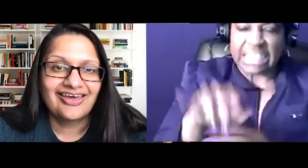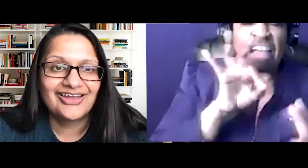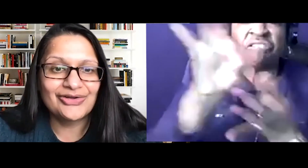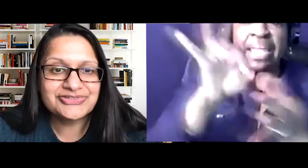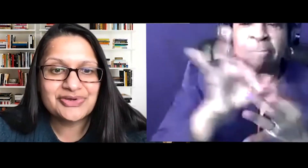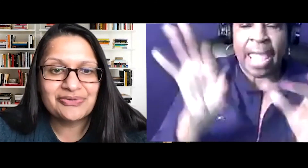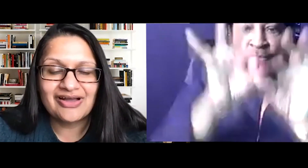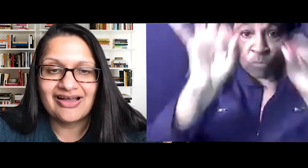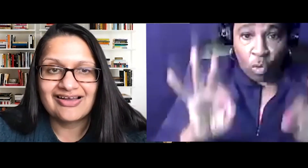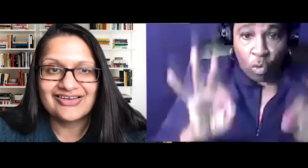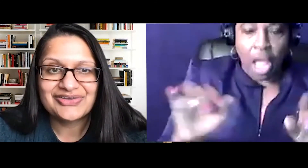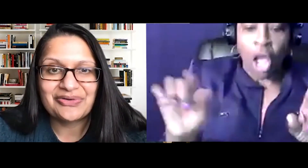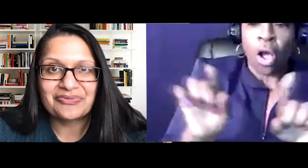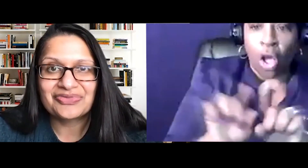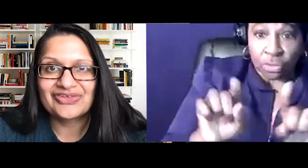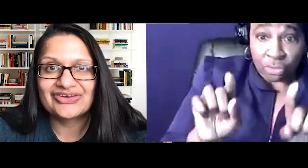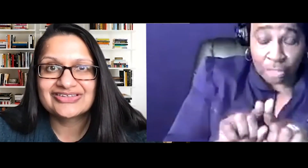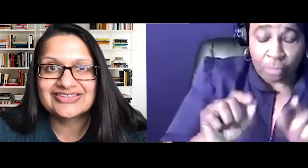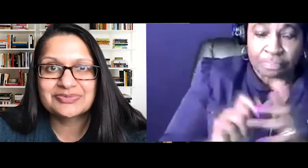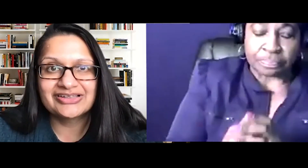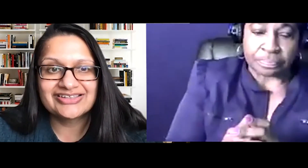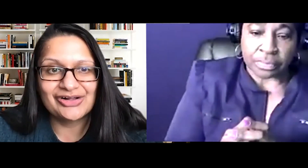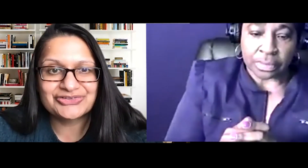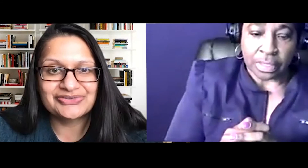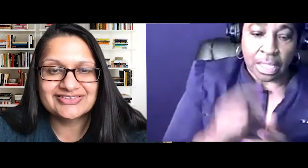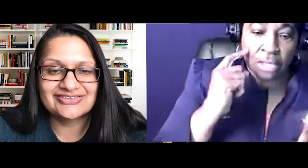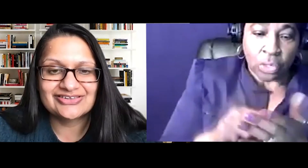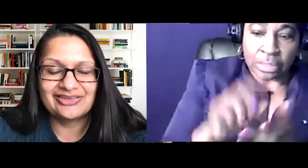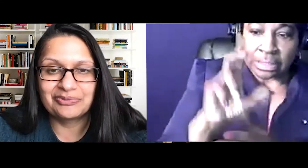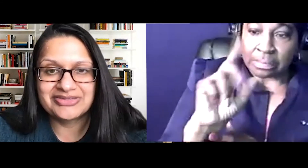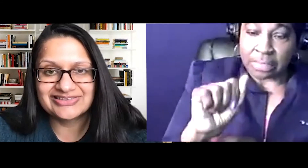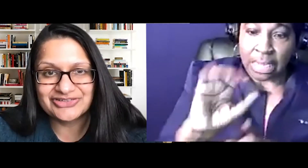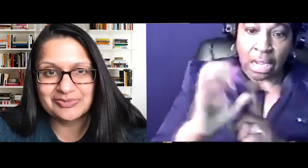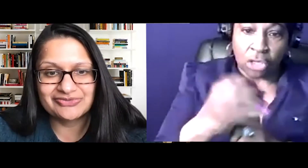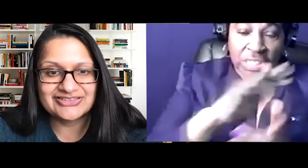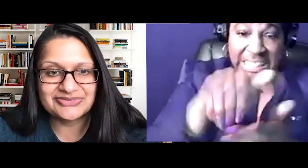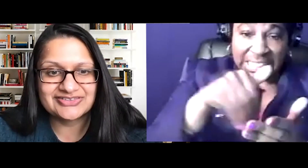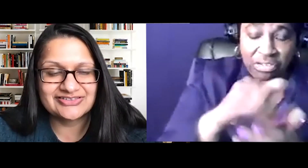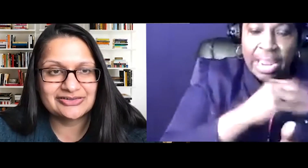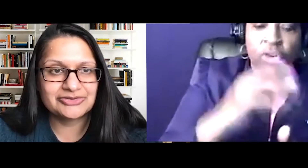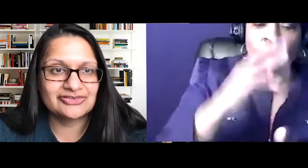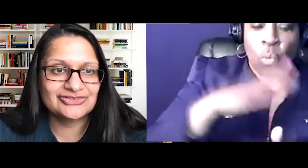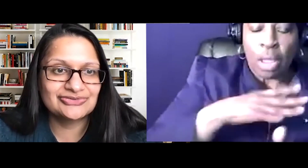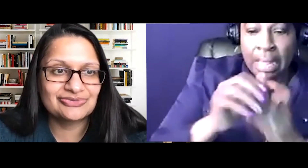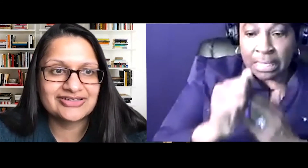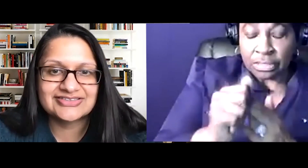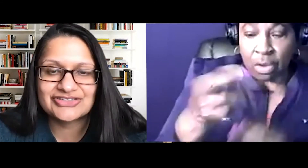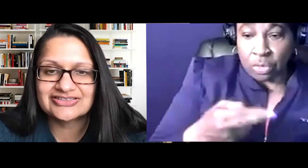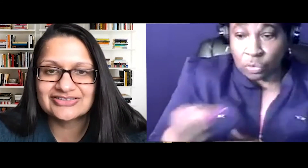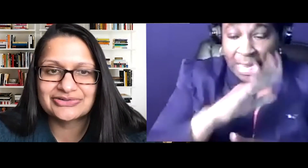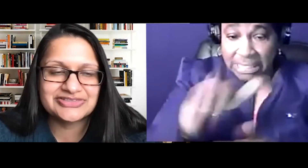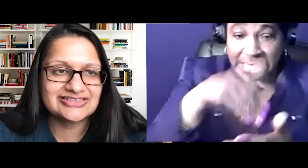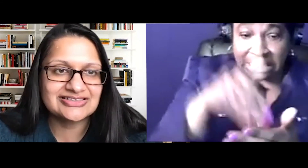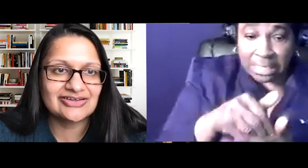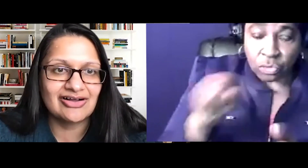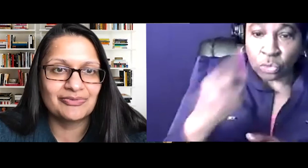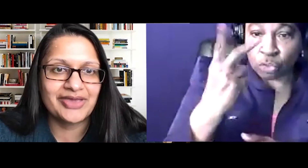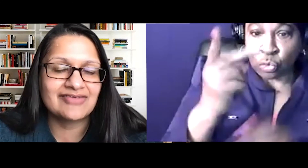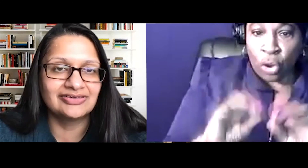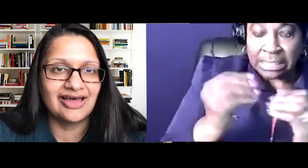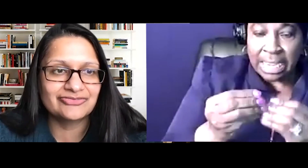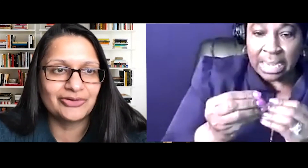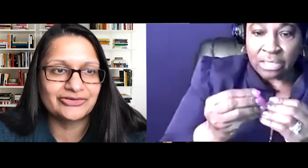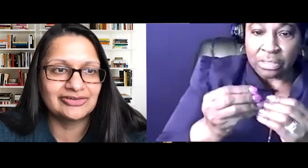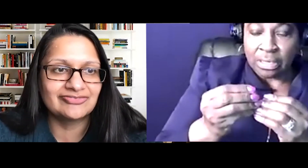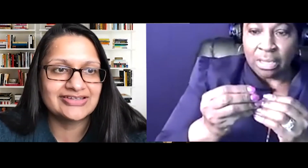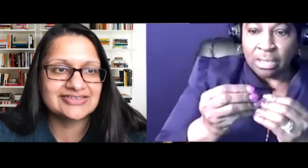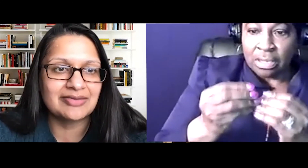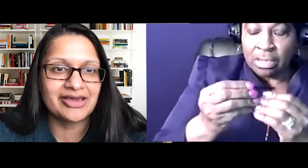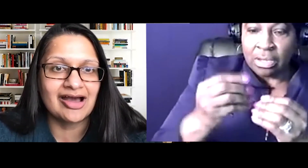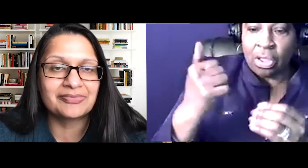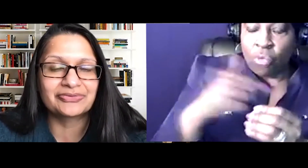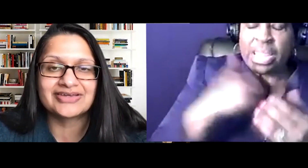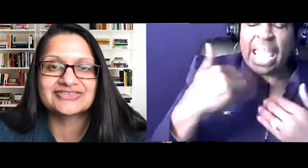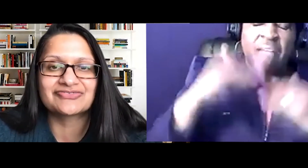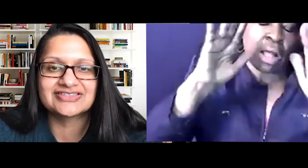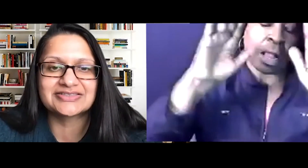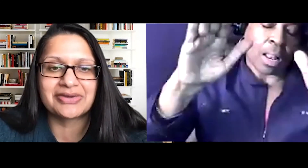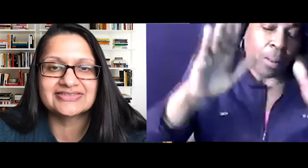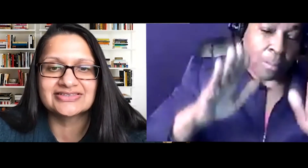And also, you know, the Disability Cultural Center and the Women's Leadership and Resource Center, which are the two organizations that are hosting today's call, we have a lot of wonderful events coming up the rest of this semester.